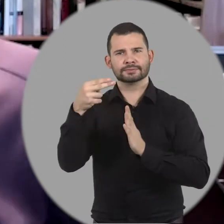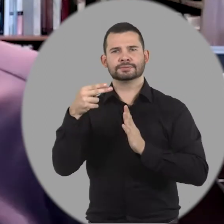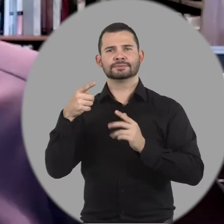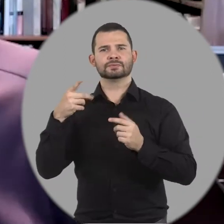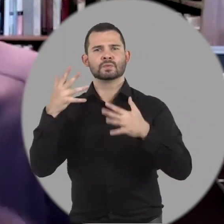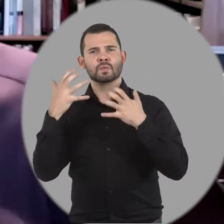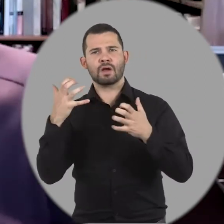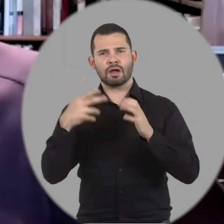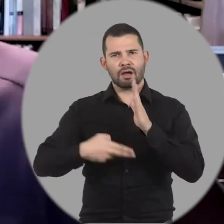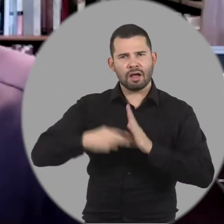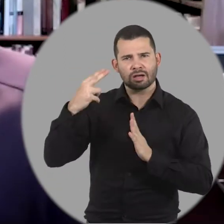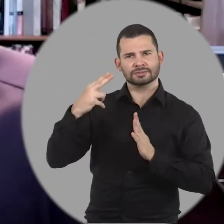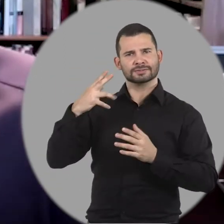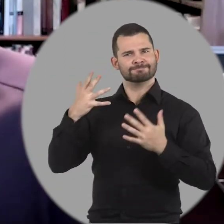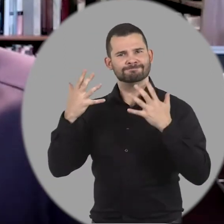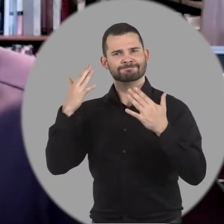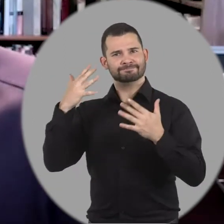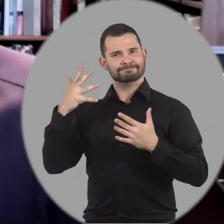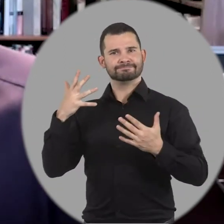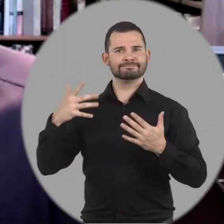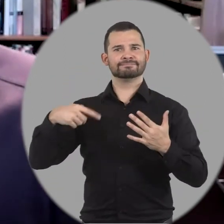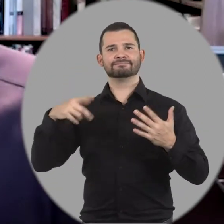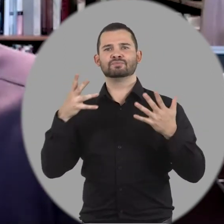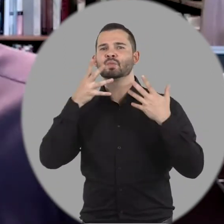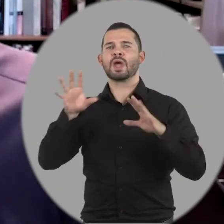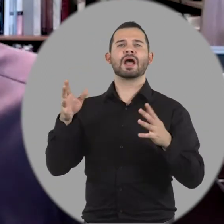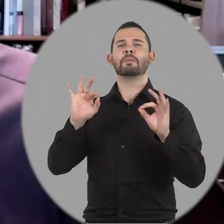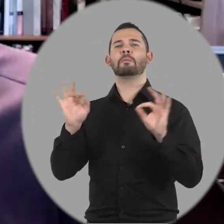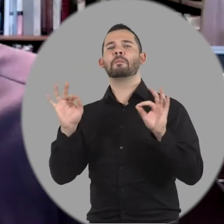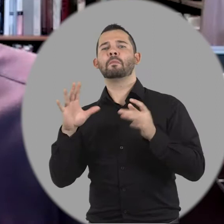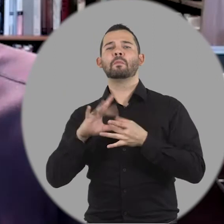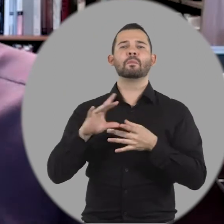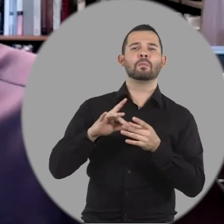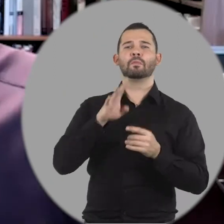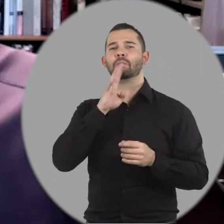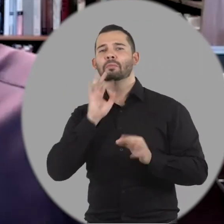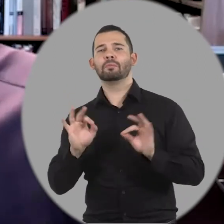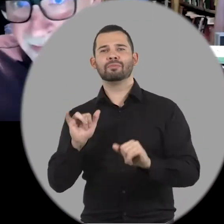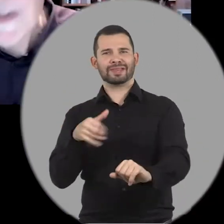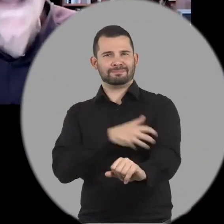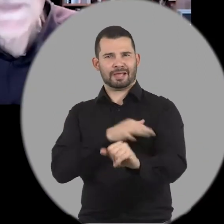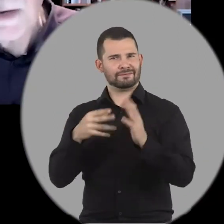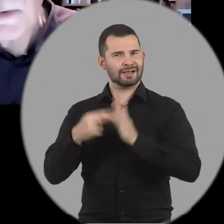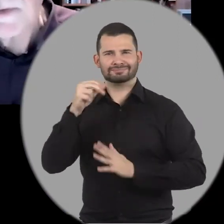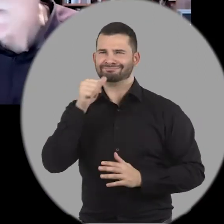And this may surprise you, but the the power of vulnerability is another power.